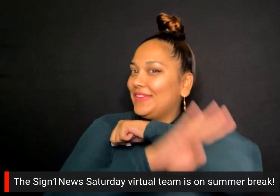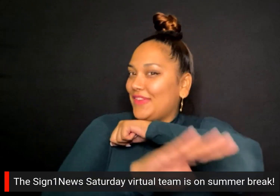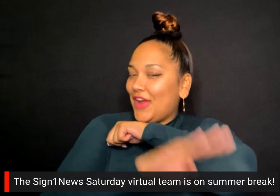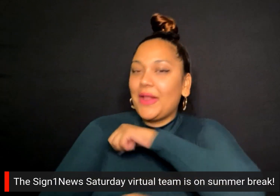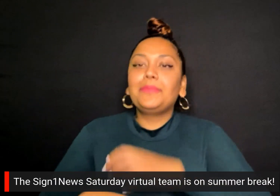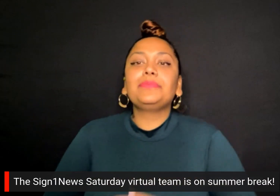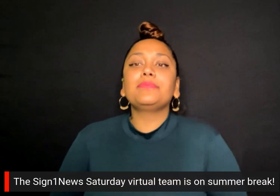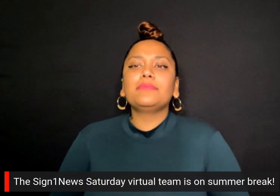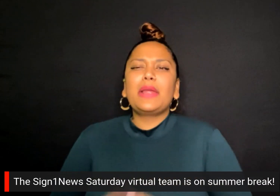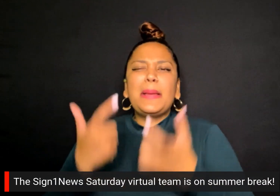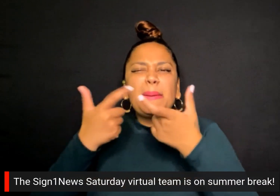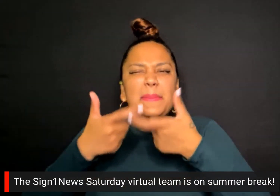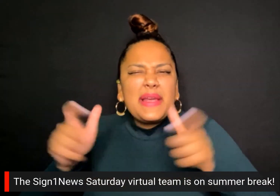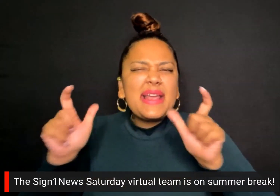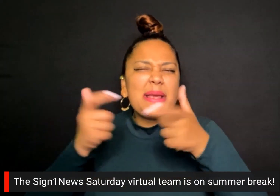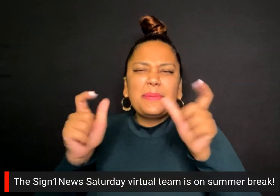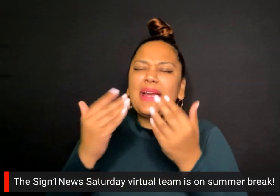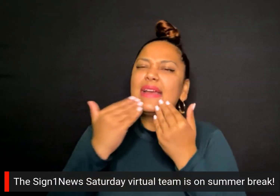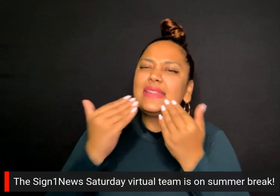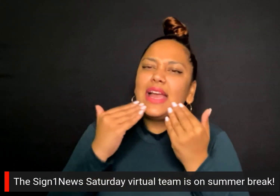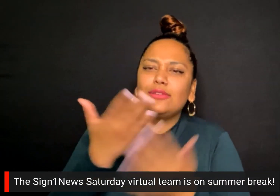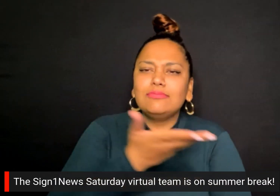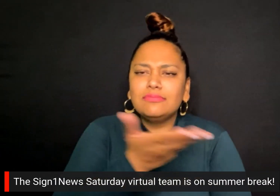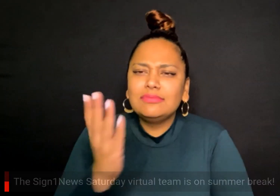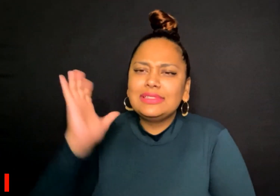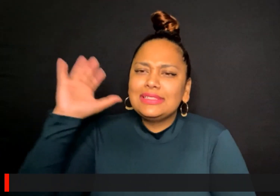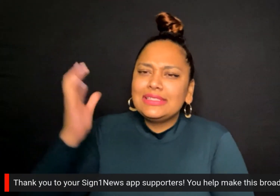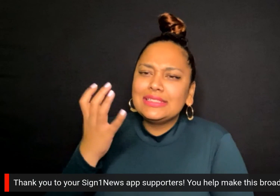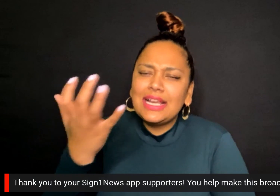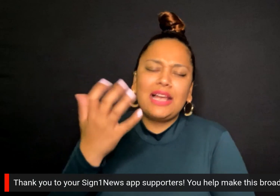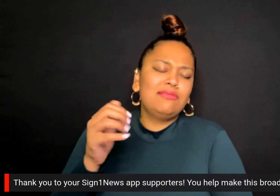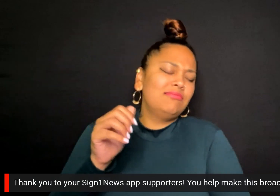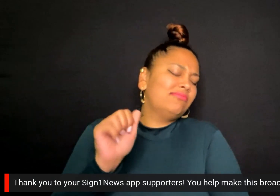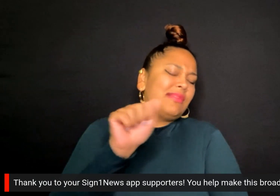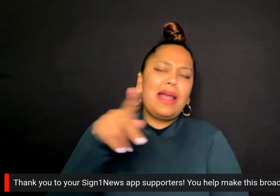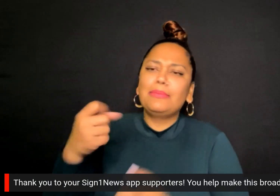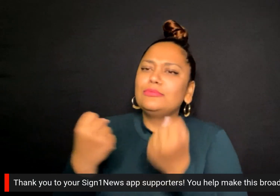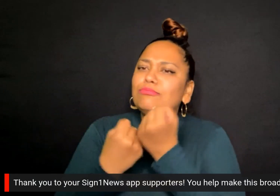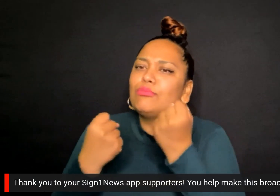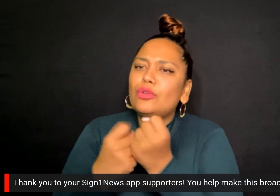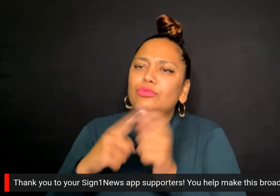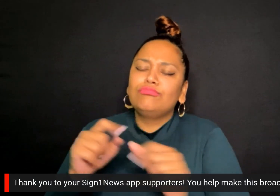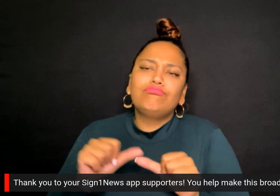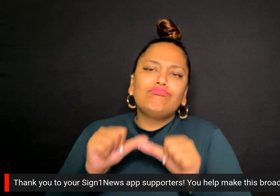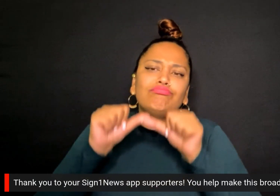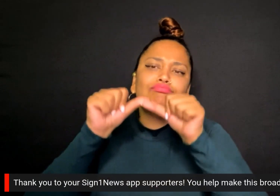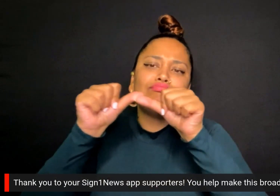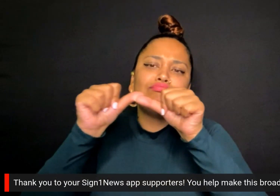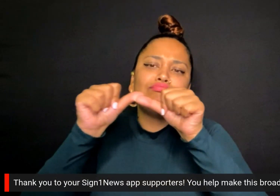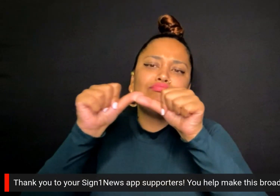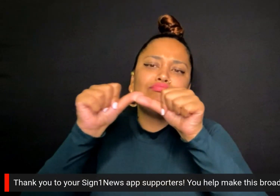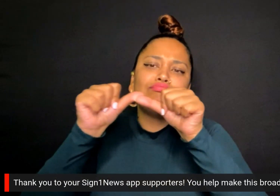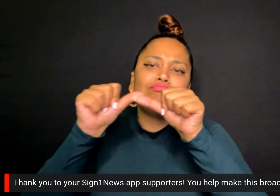in the fall a big thank you to our Sign1News app supporters you help make this broadcast